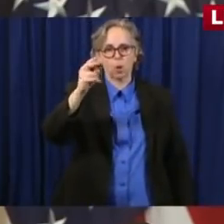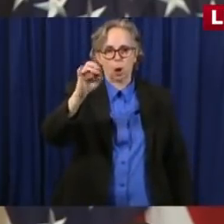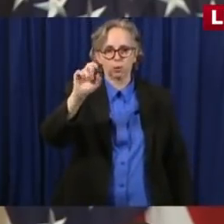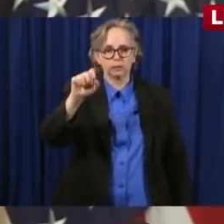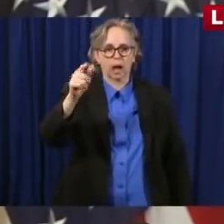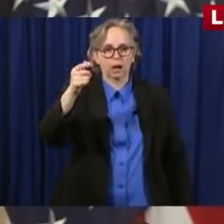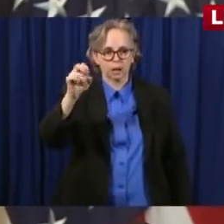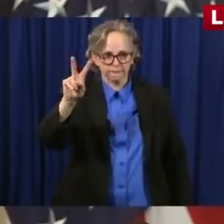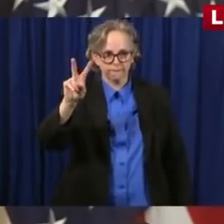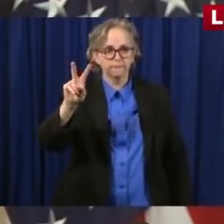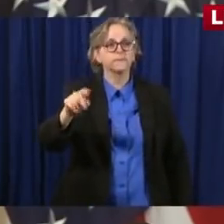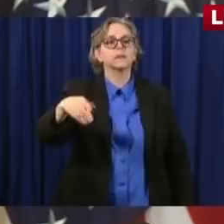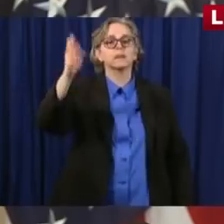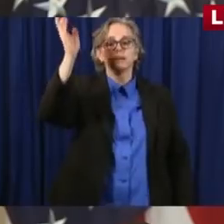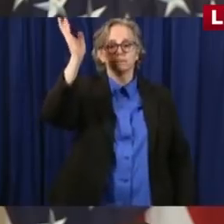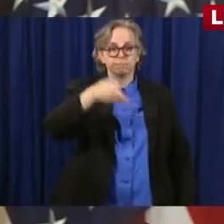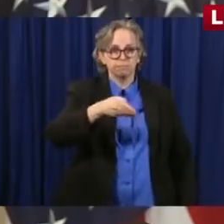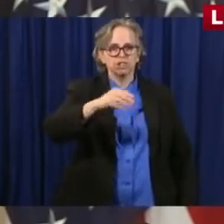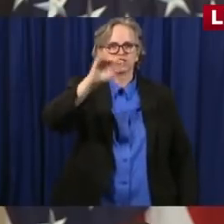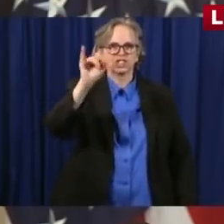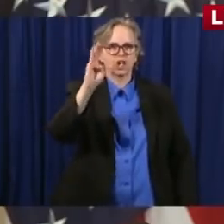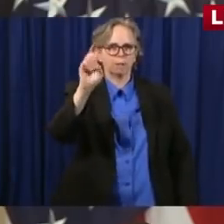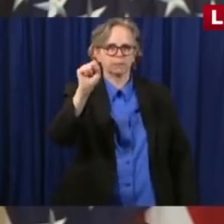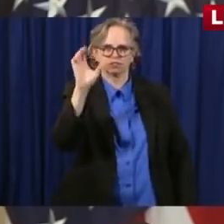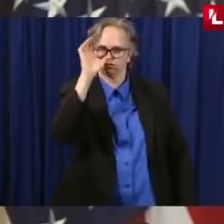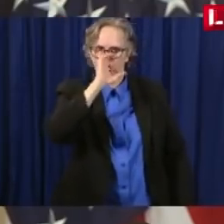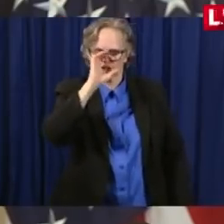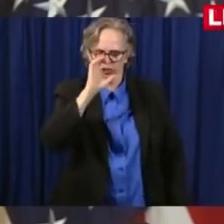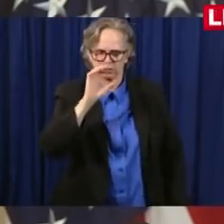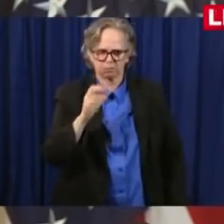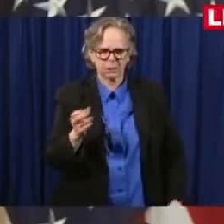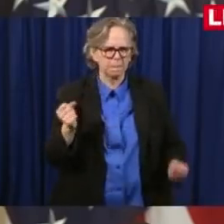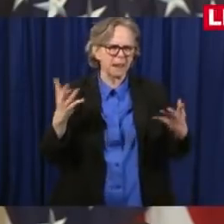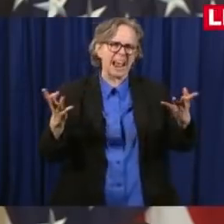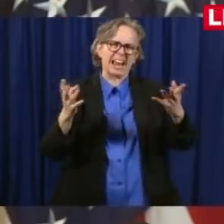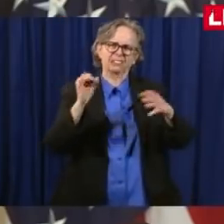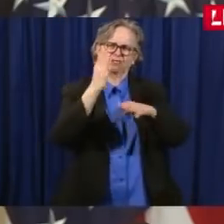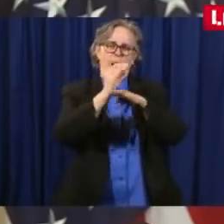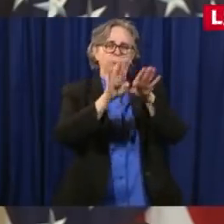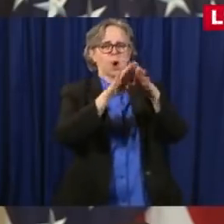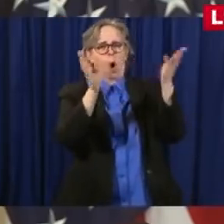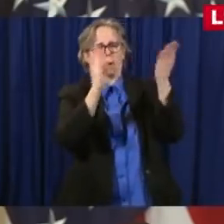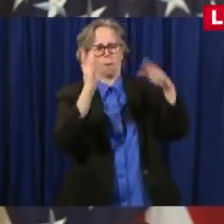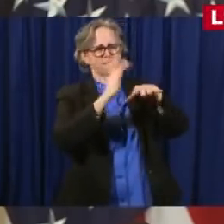IT HAS POSTINGS FOR A JOBS THAT EMPLOYERS HAVE OPENED RIGHT NOW.